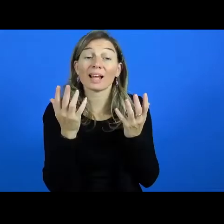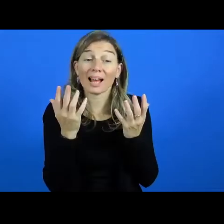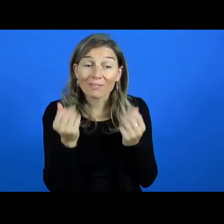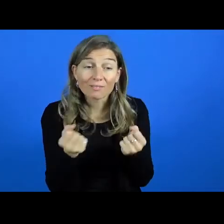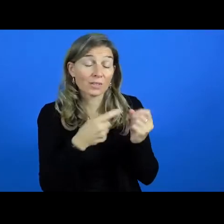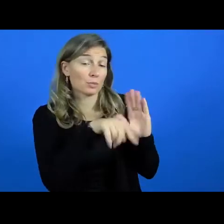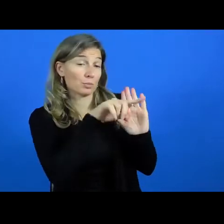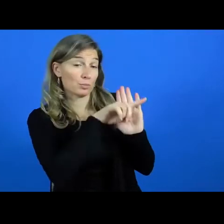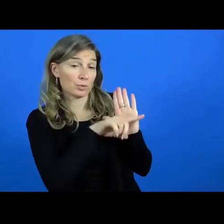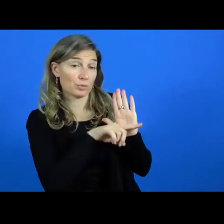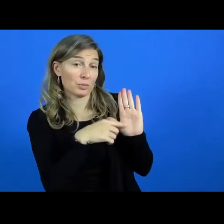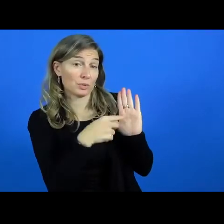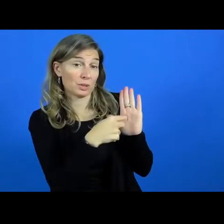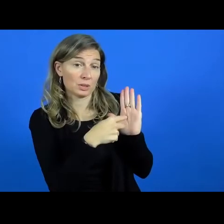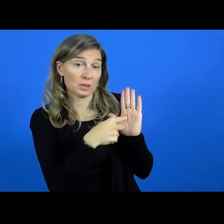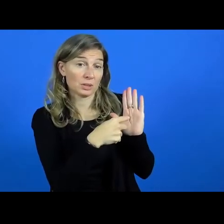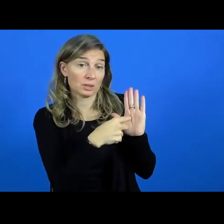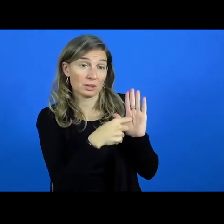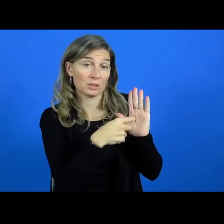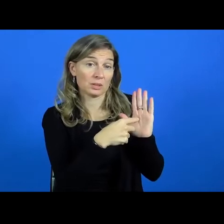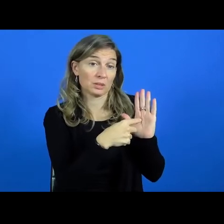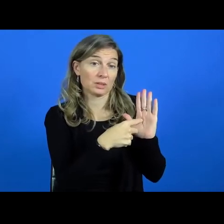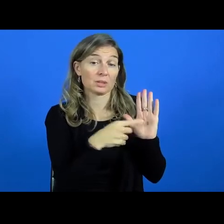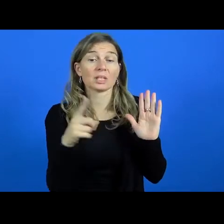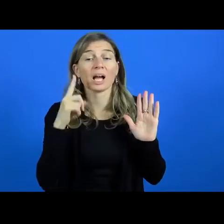And is to we look to the transparency of vaccin procurement,